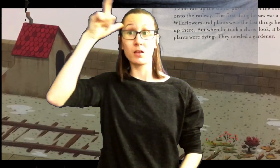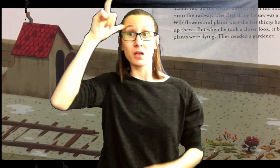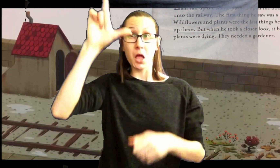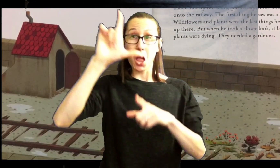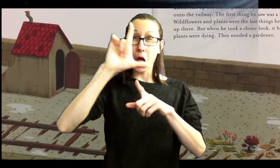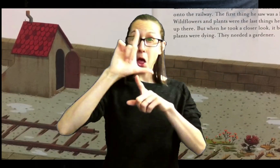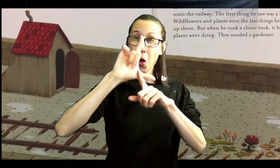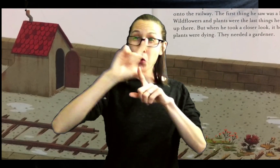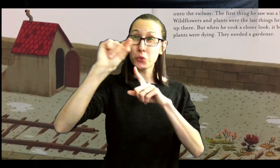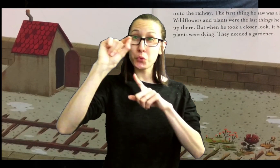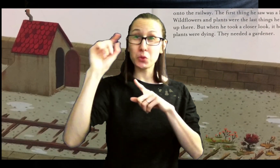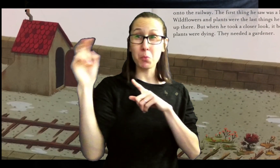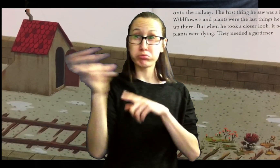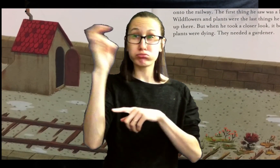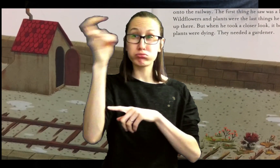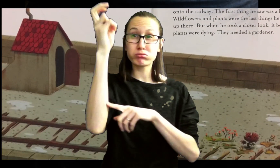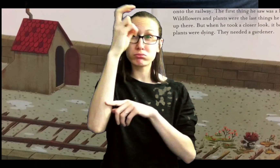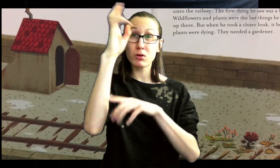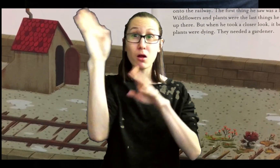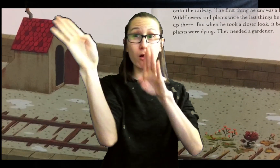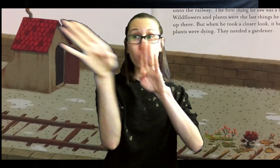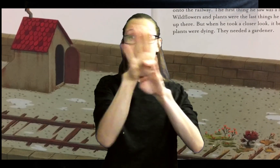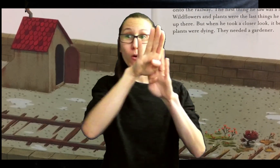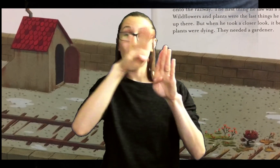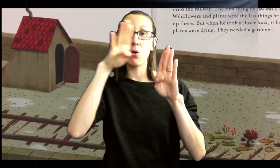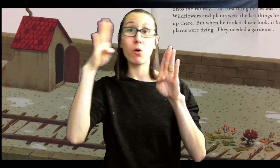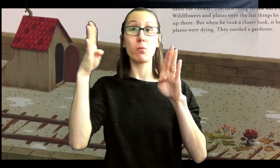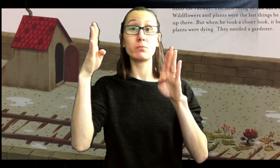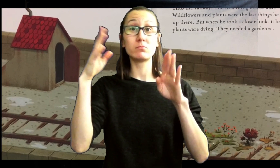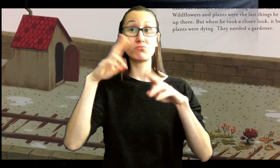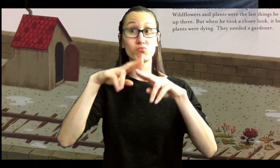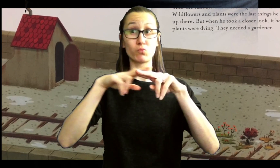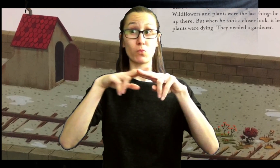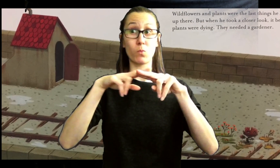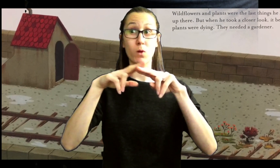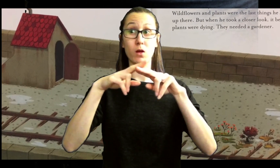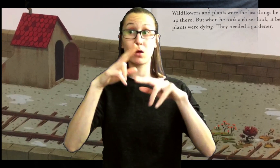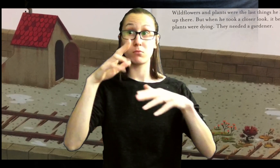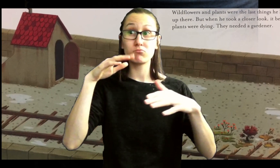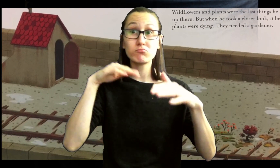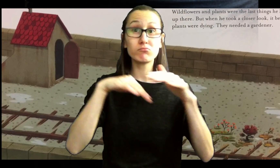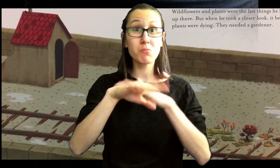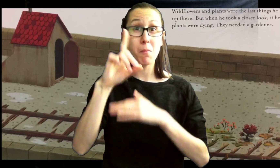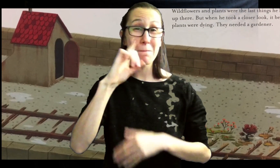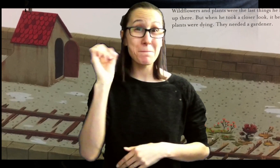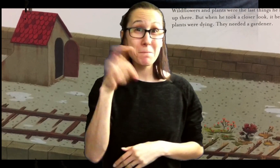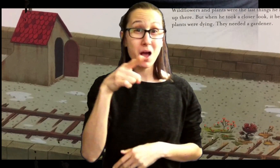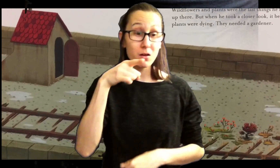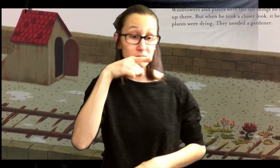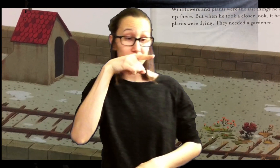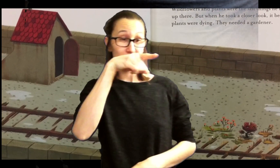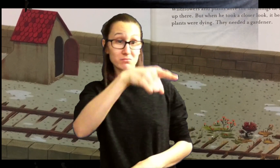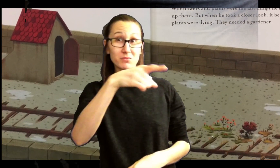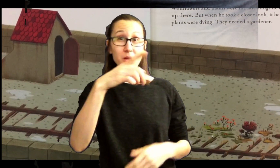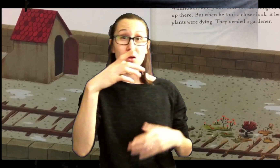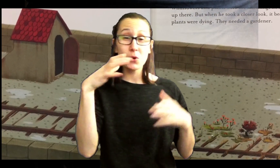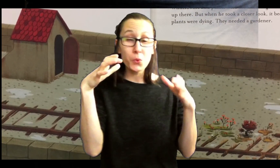Liam ran up the stairs, pushed open the door, and stepped out onto the railway. The first thing he saw